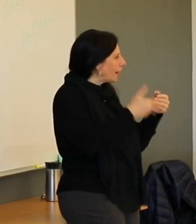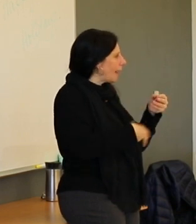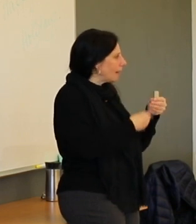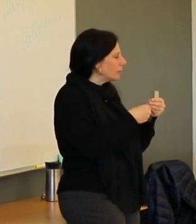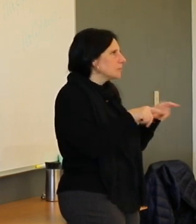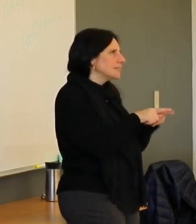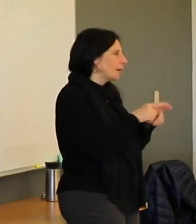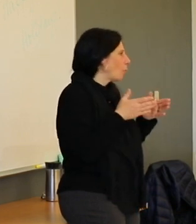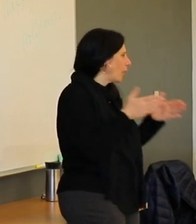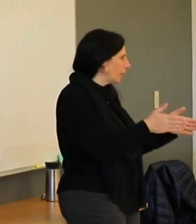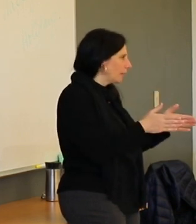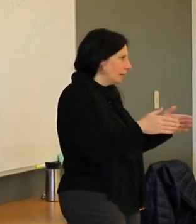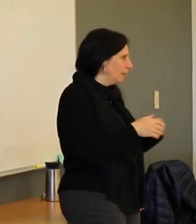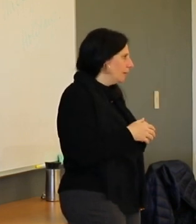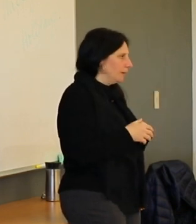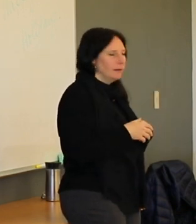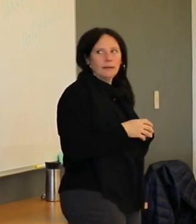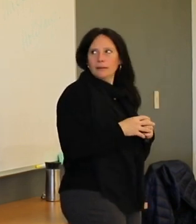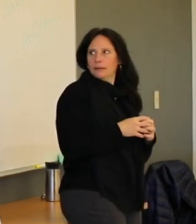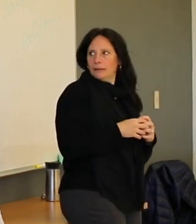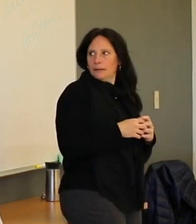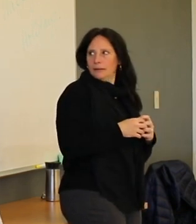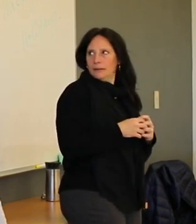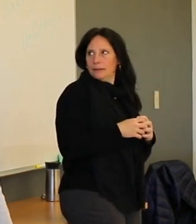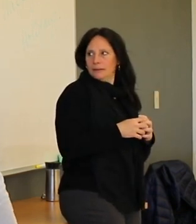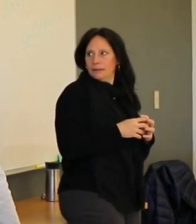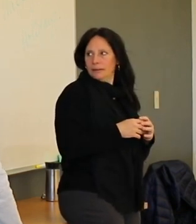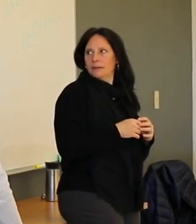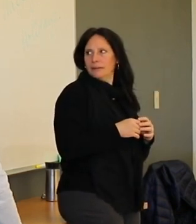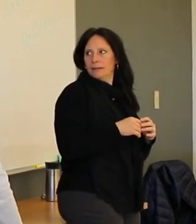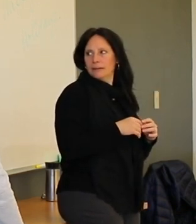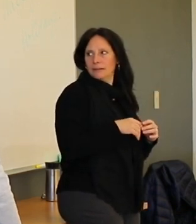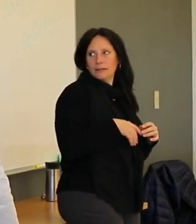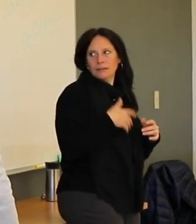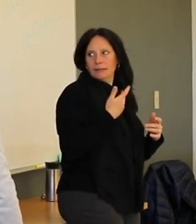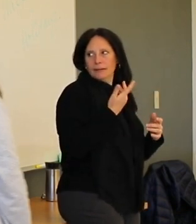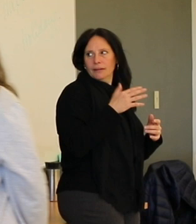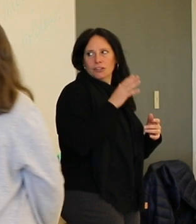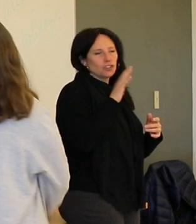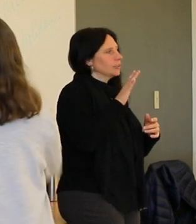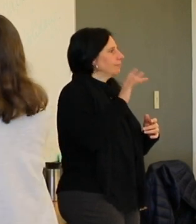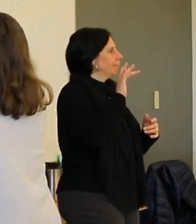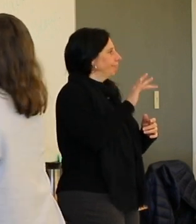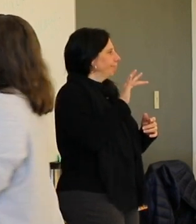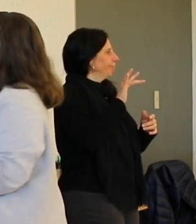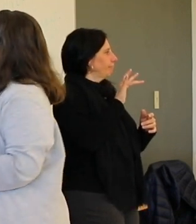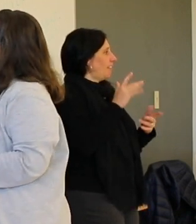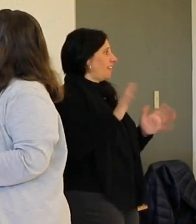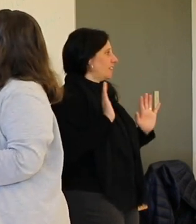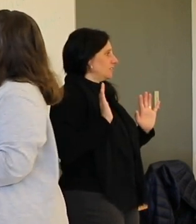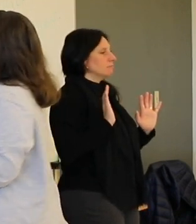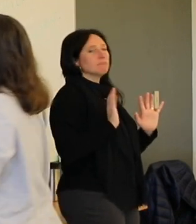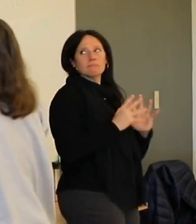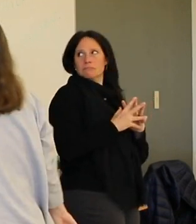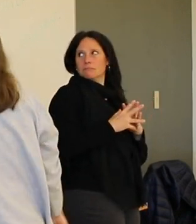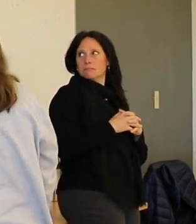All you have to do is just click on it and fill in this stuff and you're done.